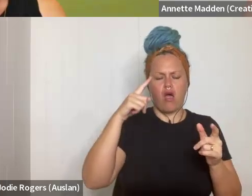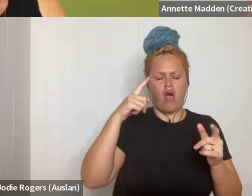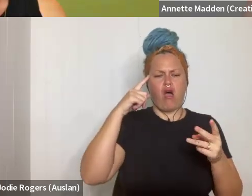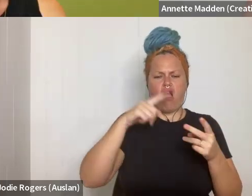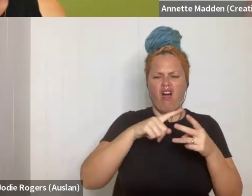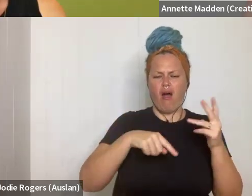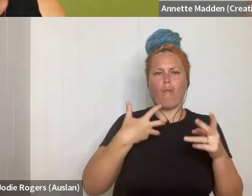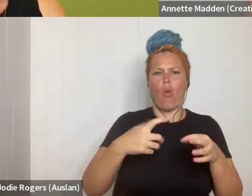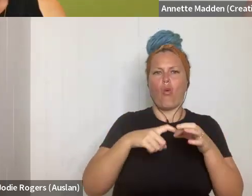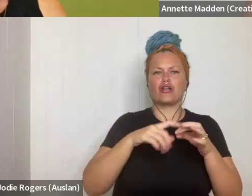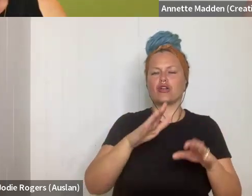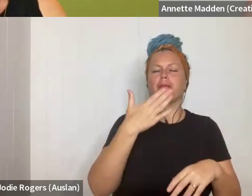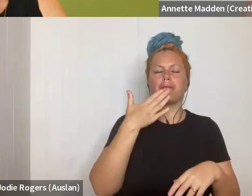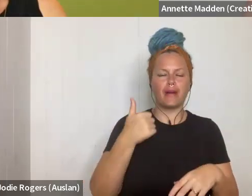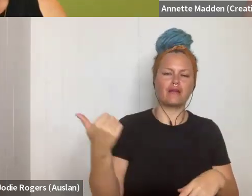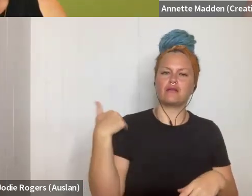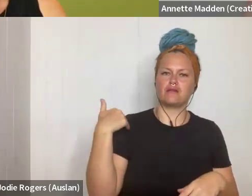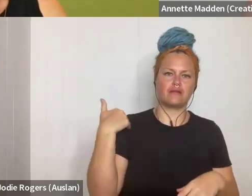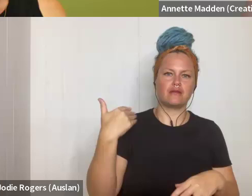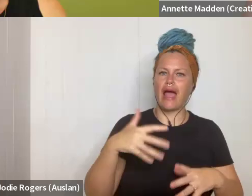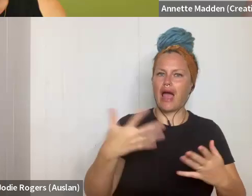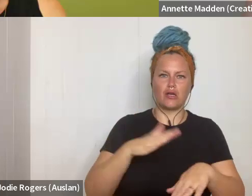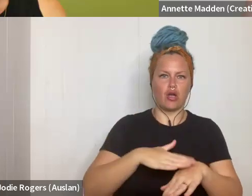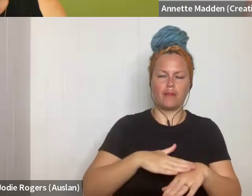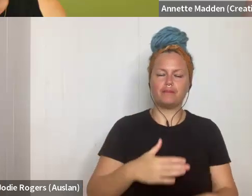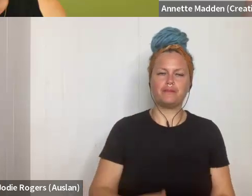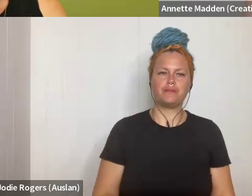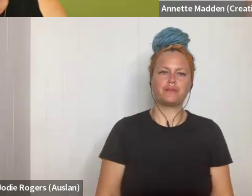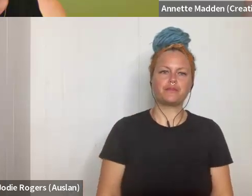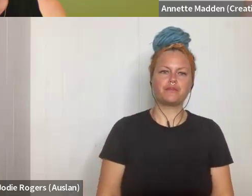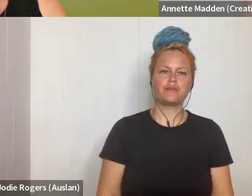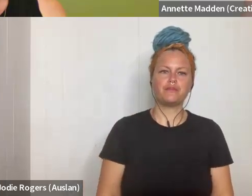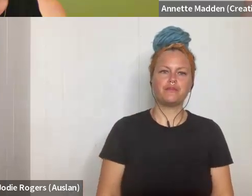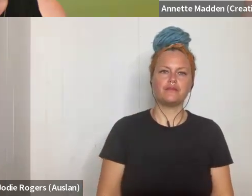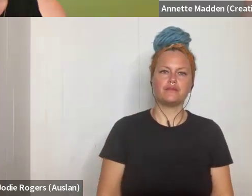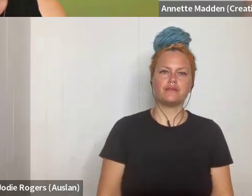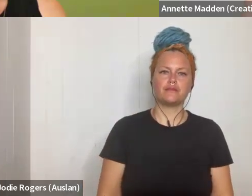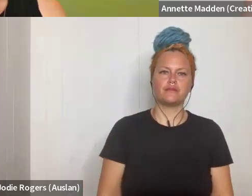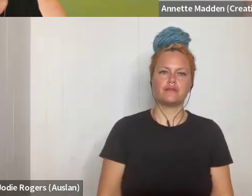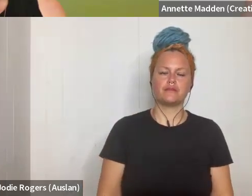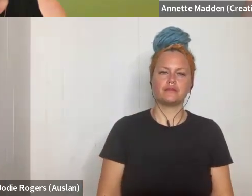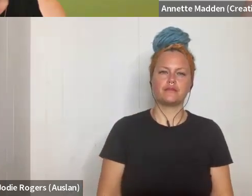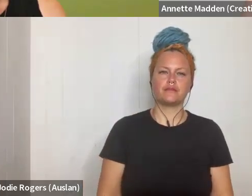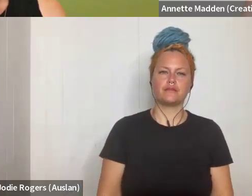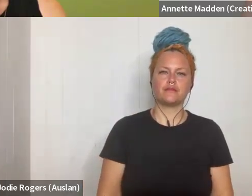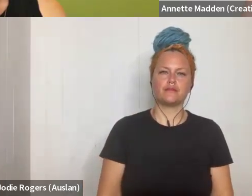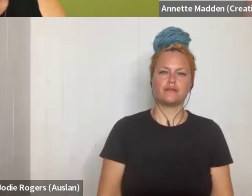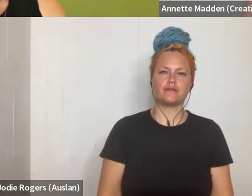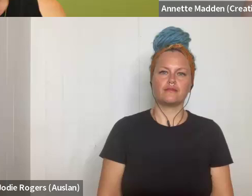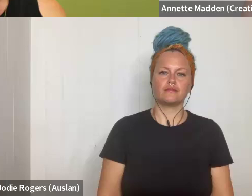write the application, or your building the operational plan , of course you're going to have more questions